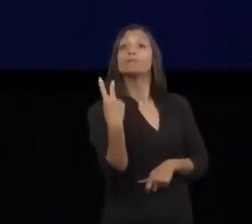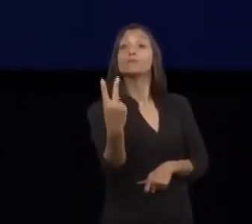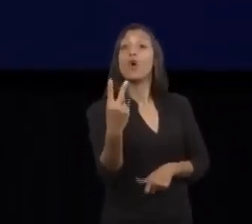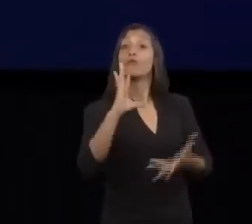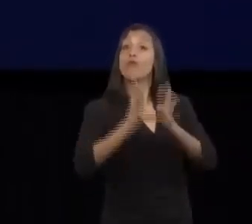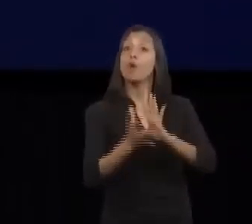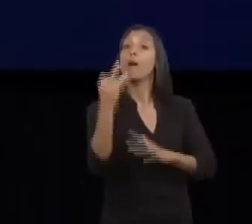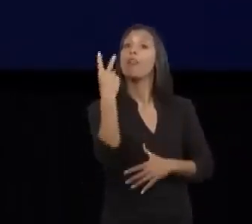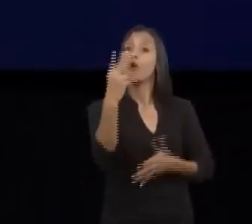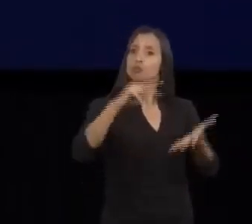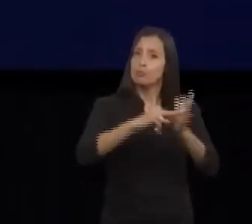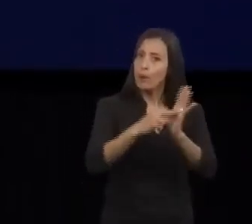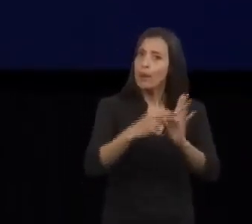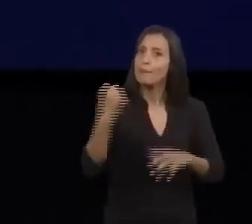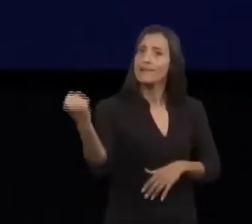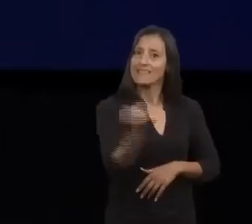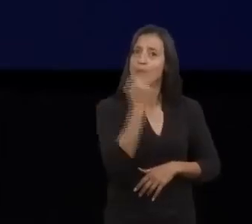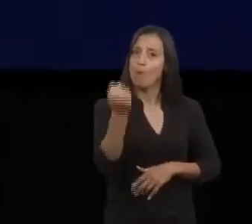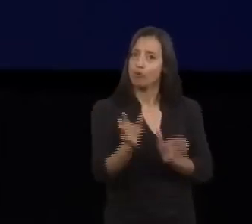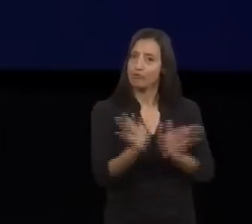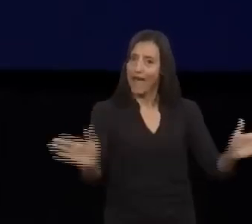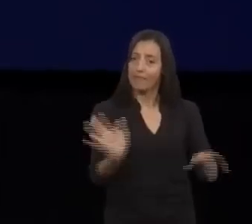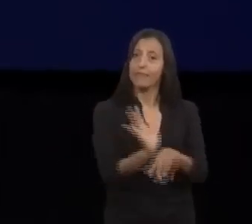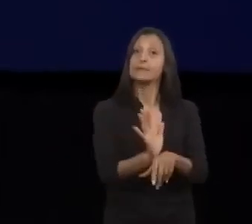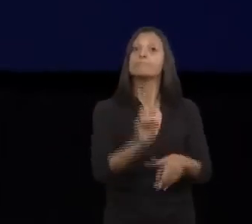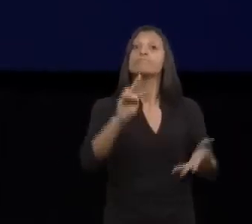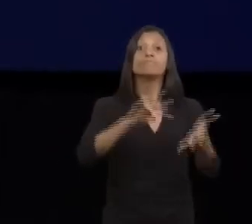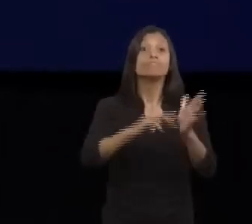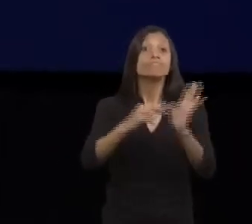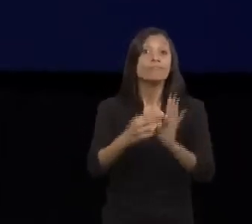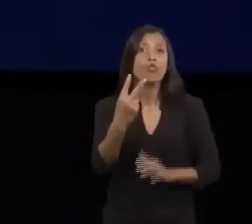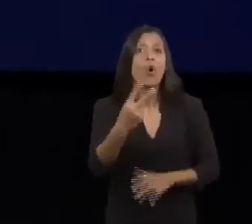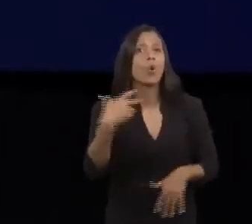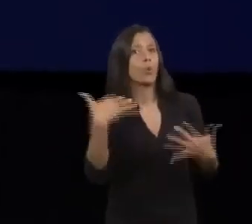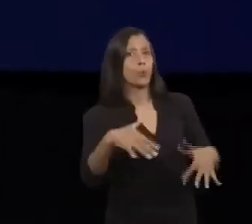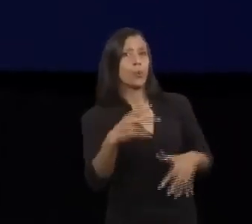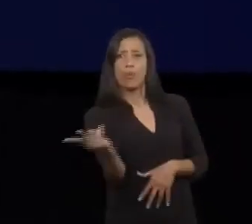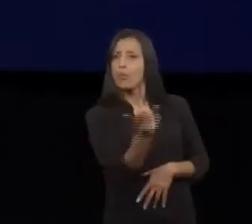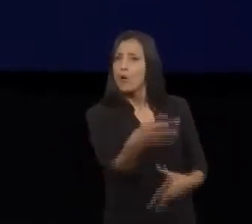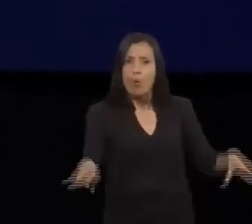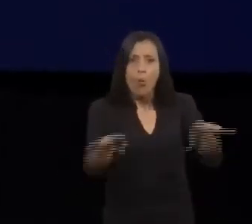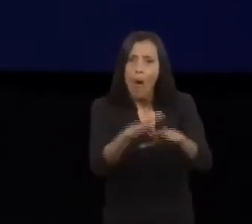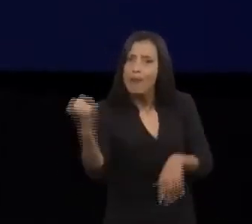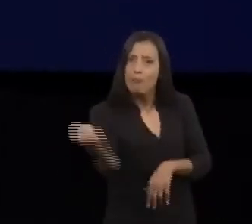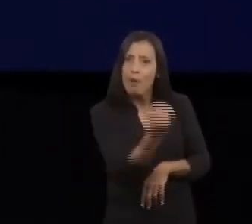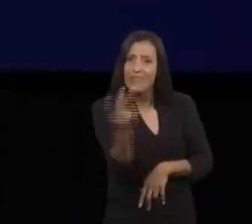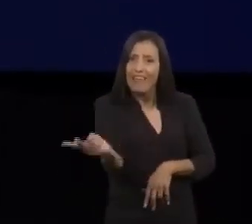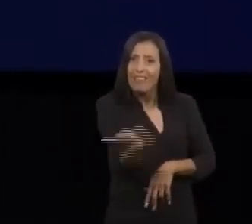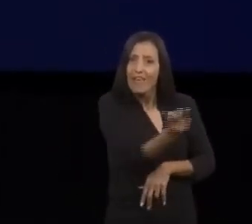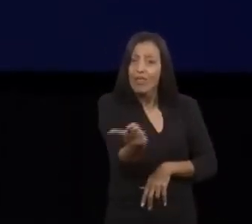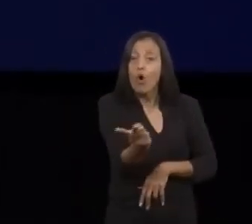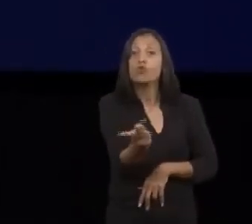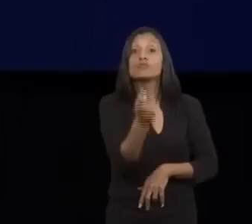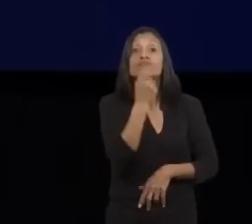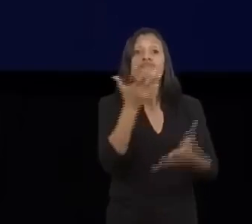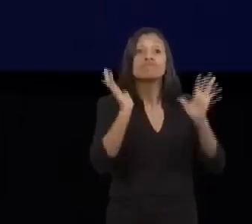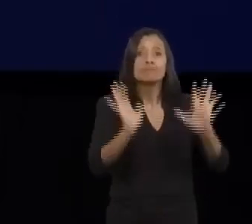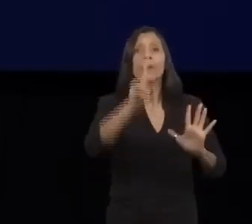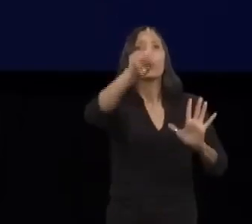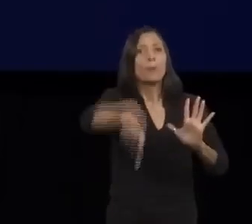and these difficulties are so important that they can end up eliminating the exchanges